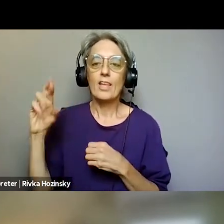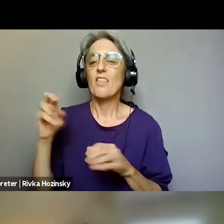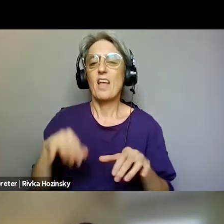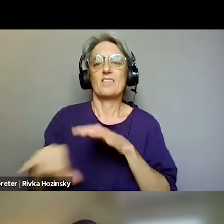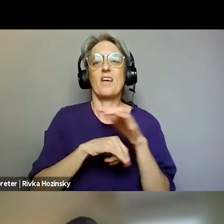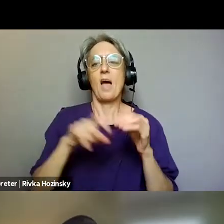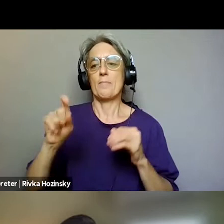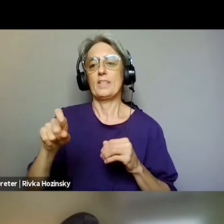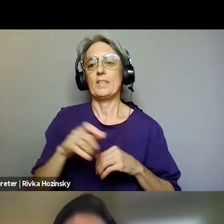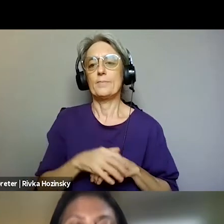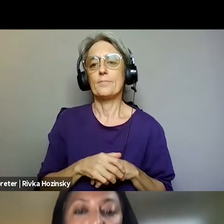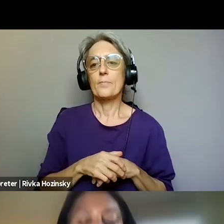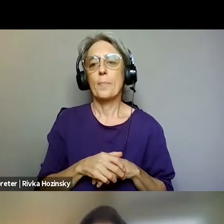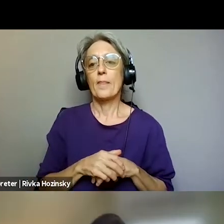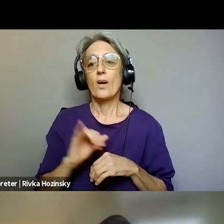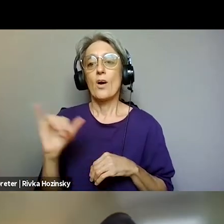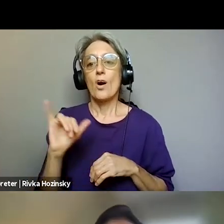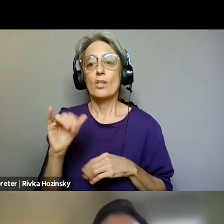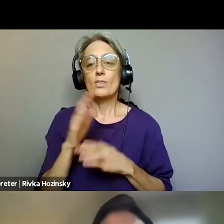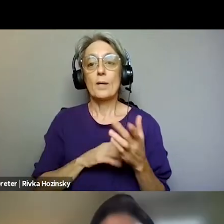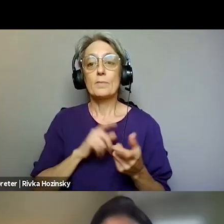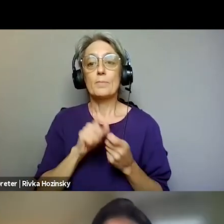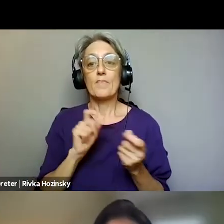But certainly there are also specific accommodations needs related to